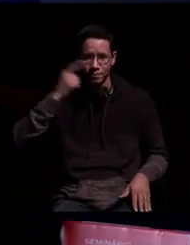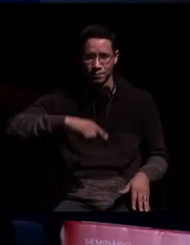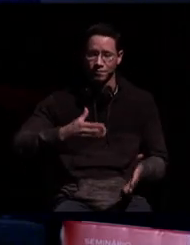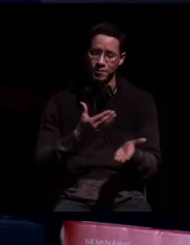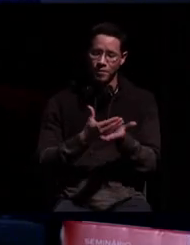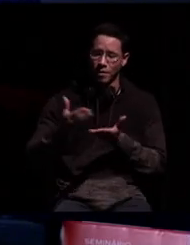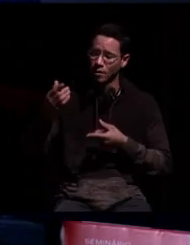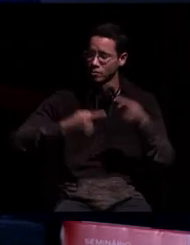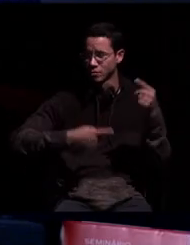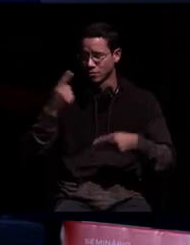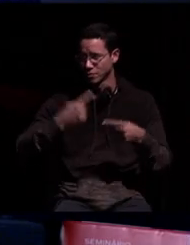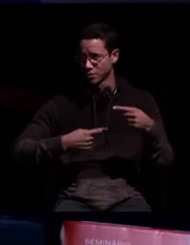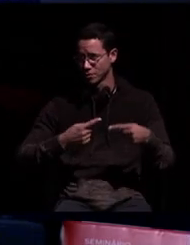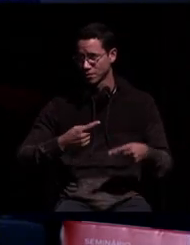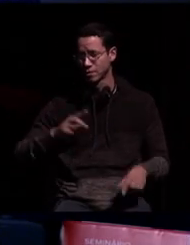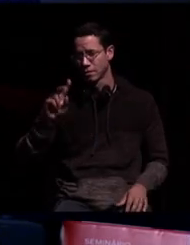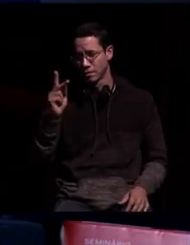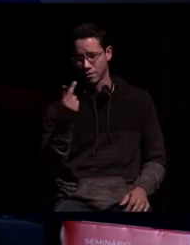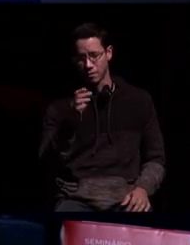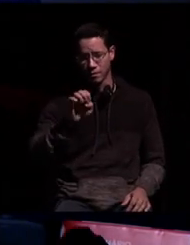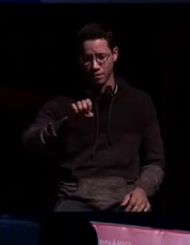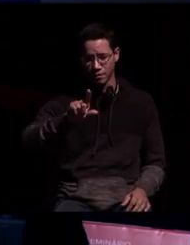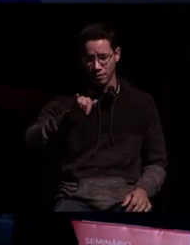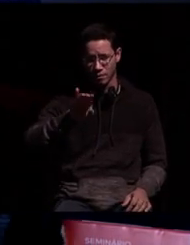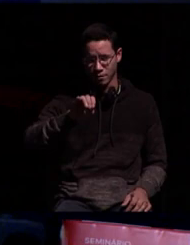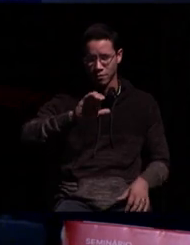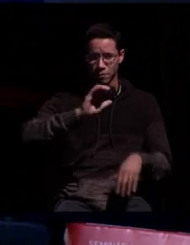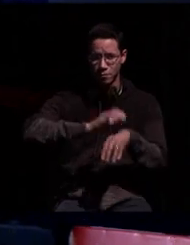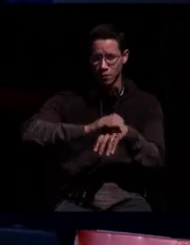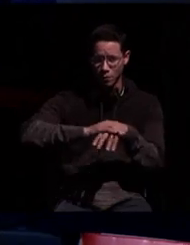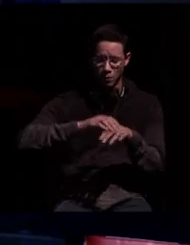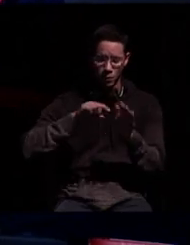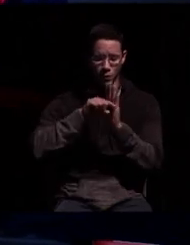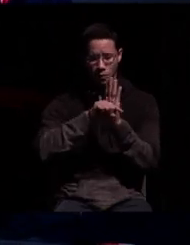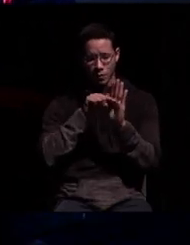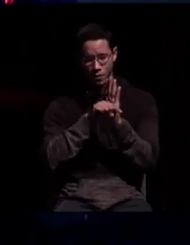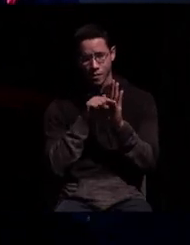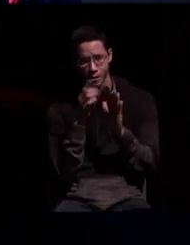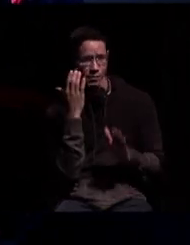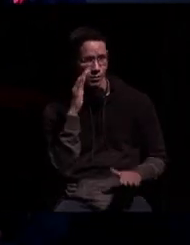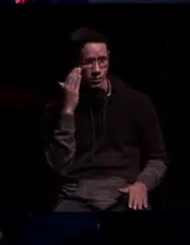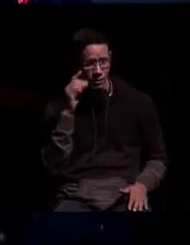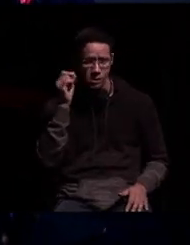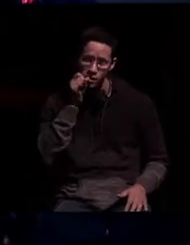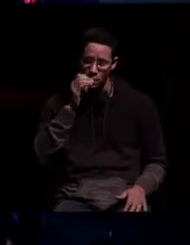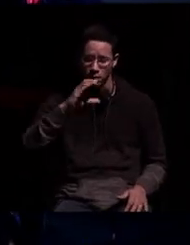As researcher, I understand that to capitalism, if depending on itself,